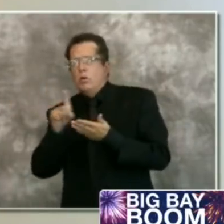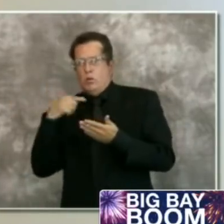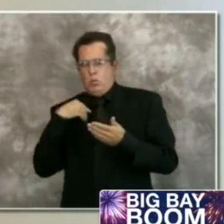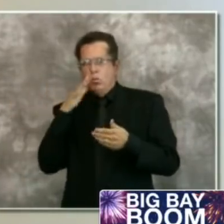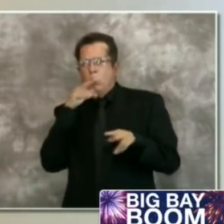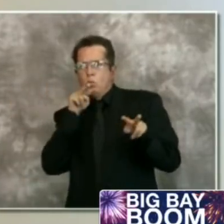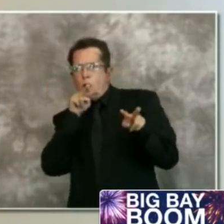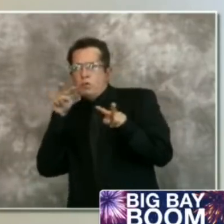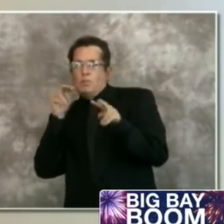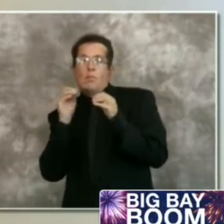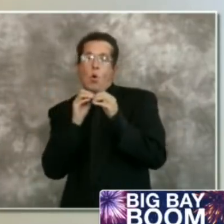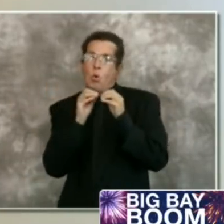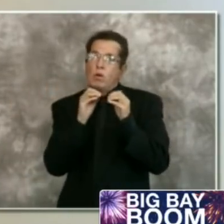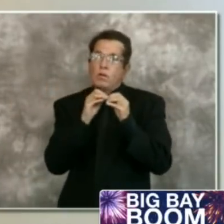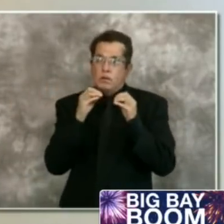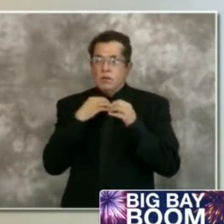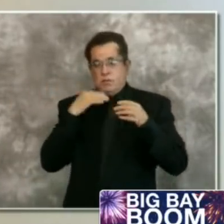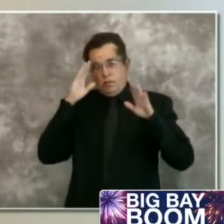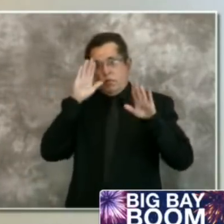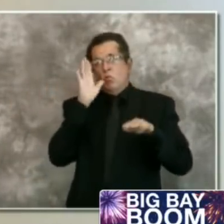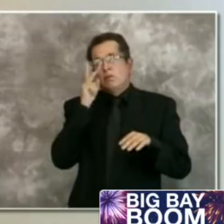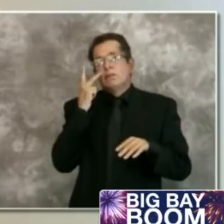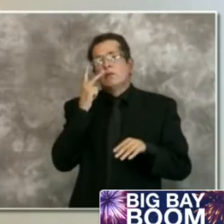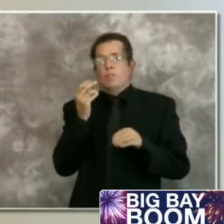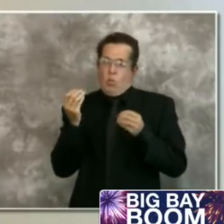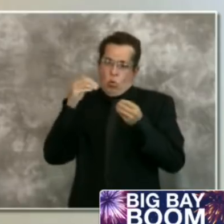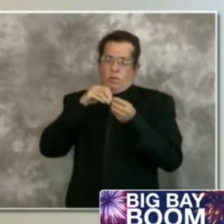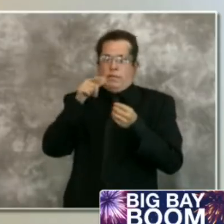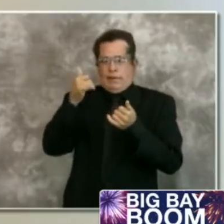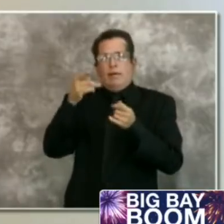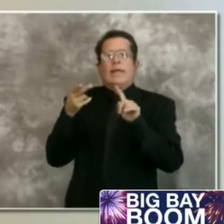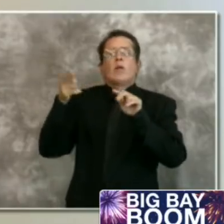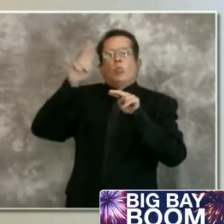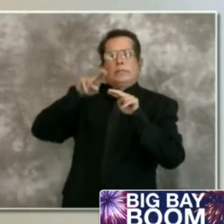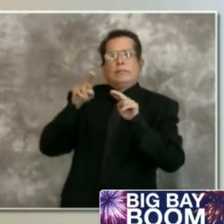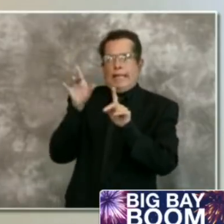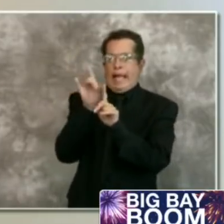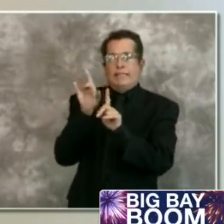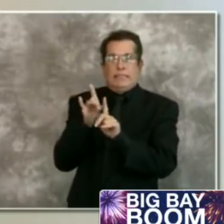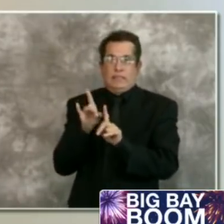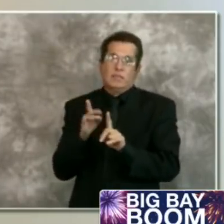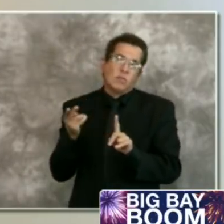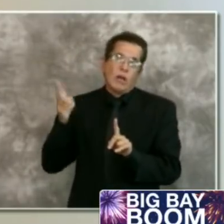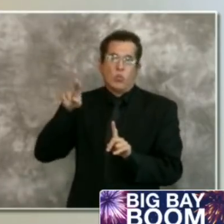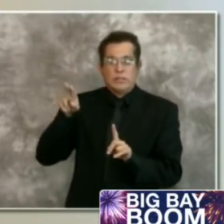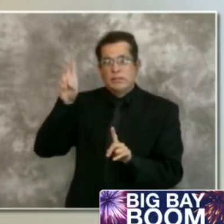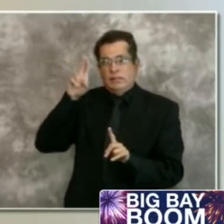I EVEN WITH THE ACTIONS THAT WE'RE TAKING AND IN THE ACTIONS ARE LIKELY TO COME THROUGHOUT THE COURSE OF THIS